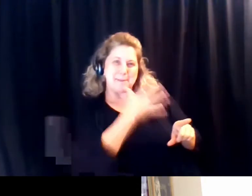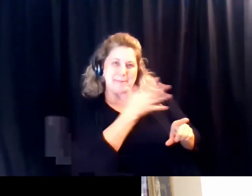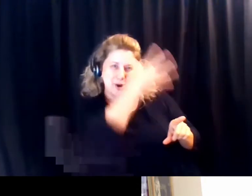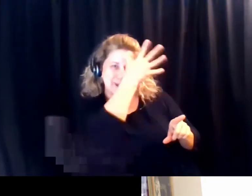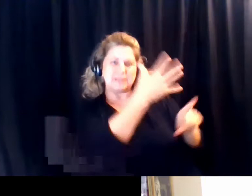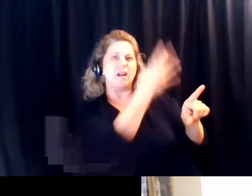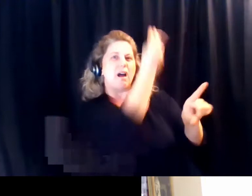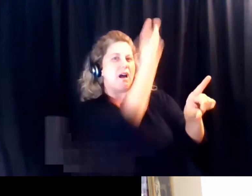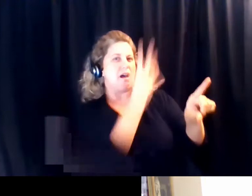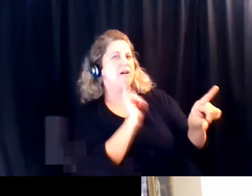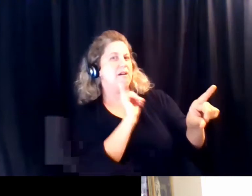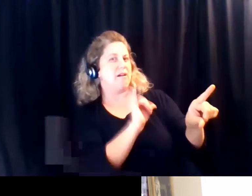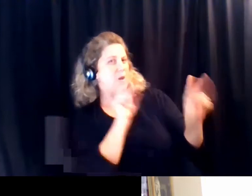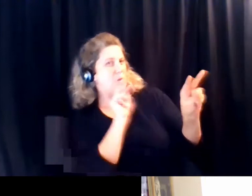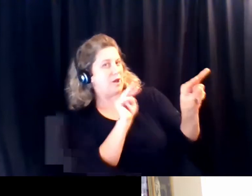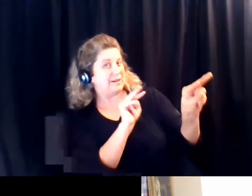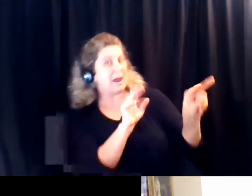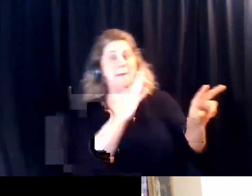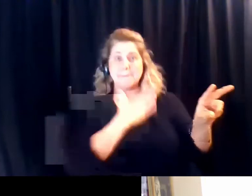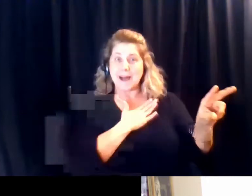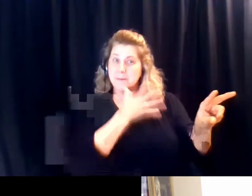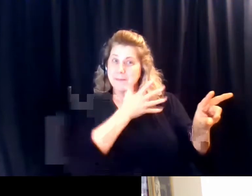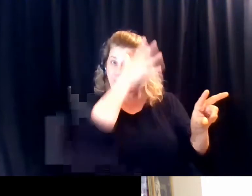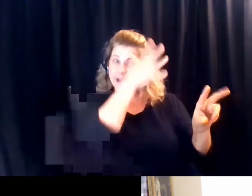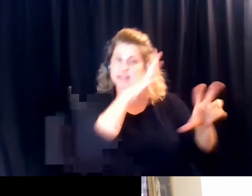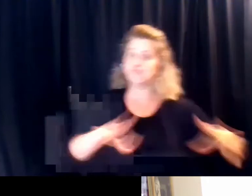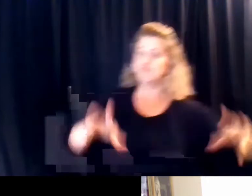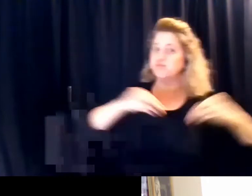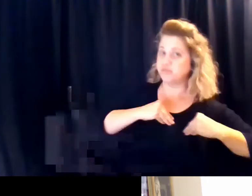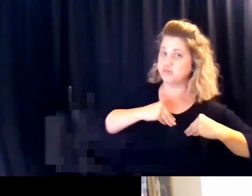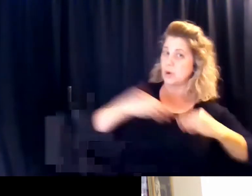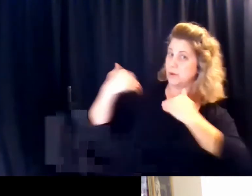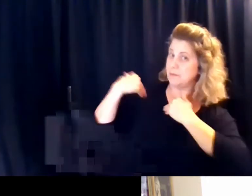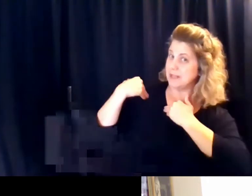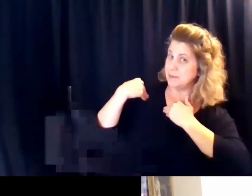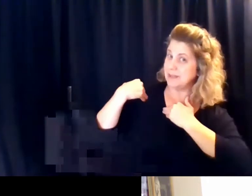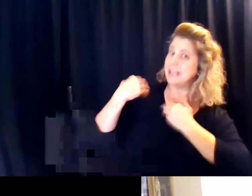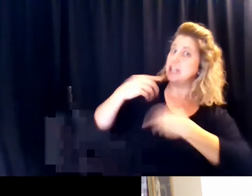Judith Heumann: They looked for other places for me to go try to get me into another private school that didn't work out.